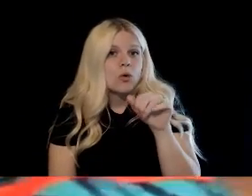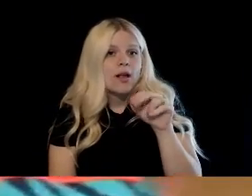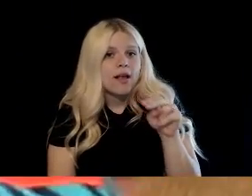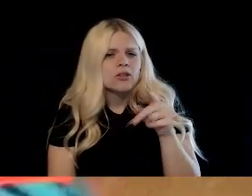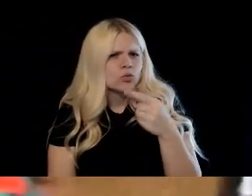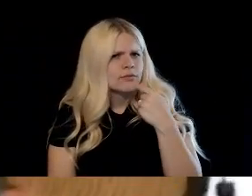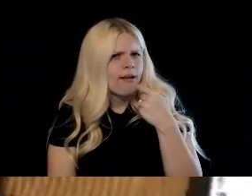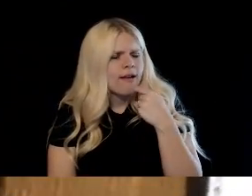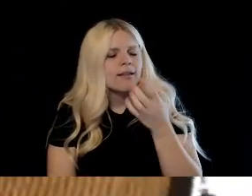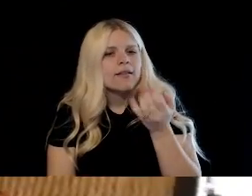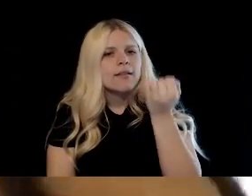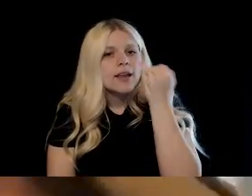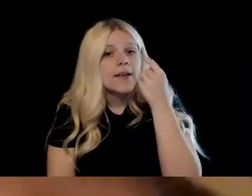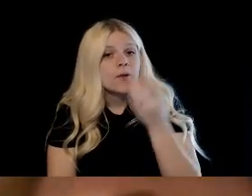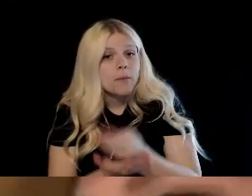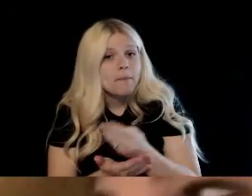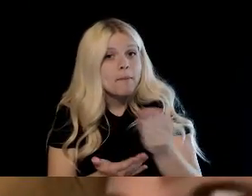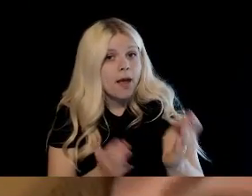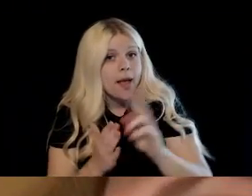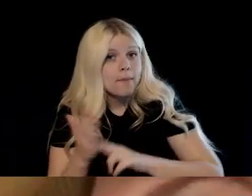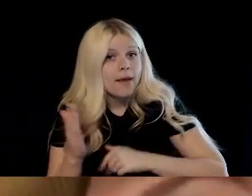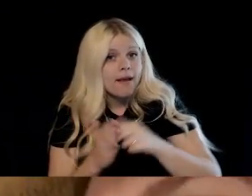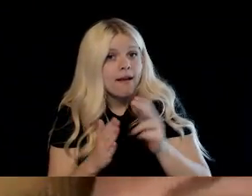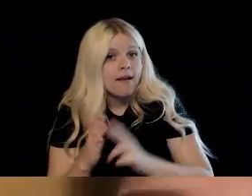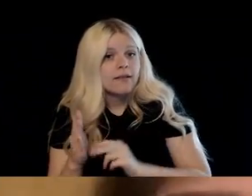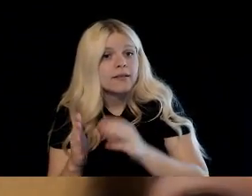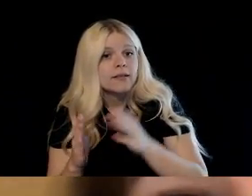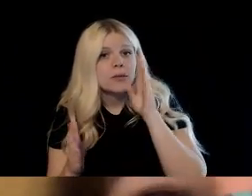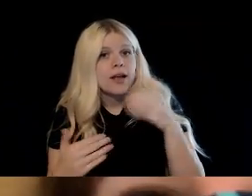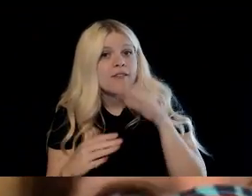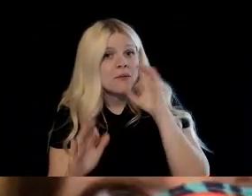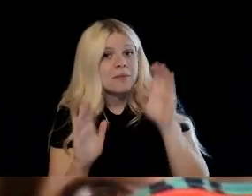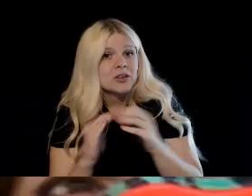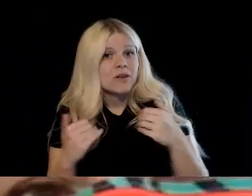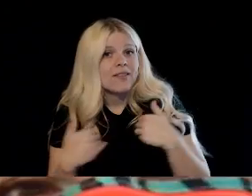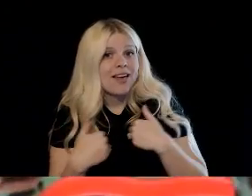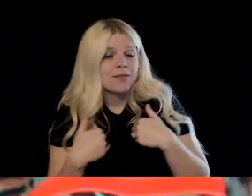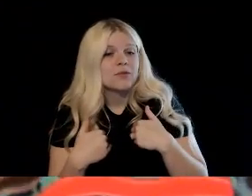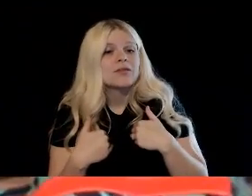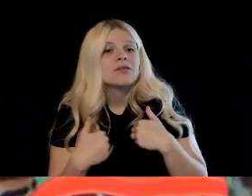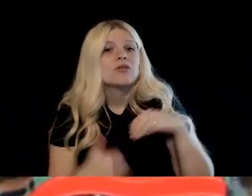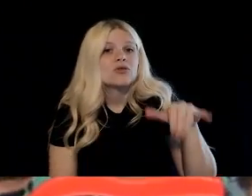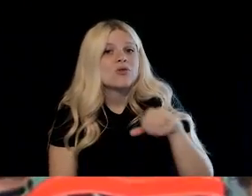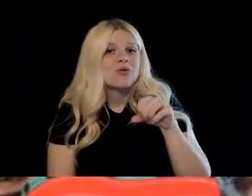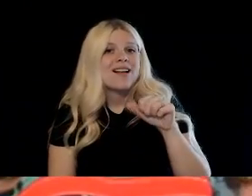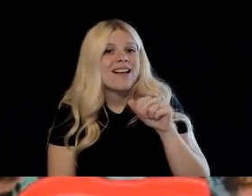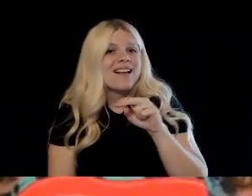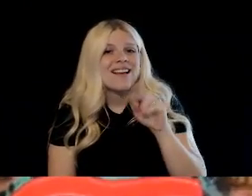if you buy a painting, it comes with a picture of the animal. And Joanne is going to show us some pictures.